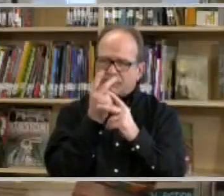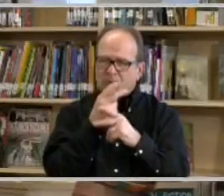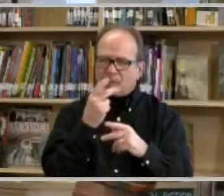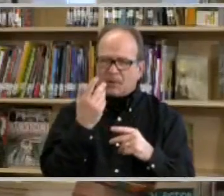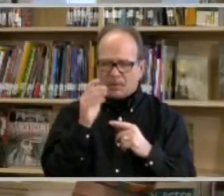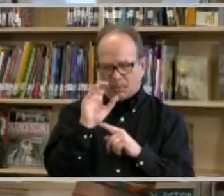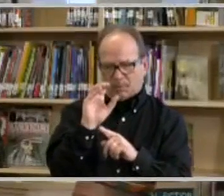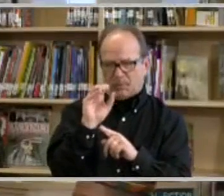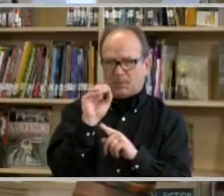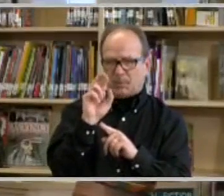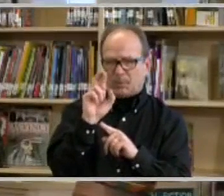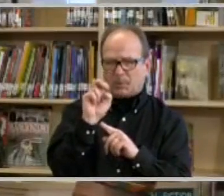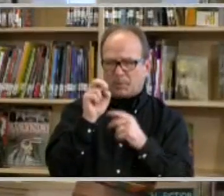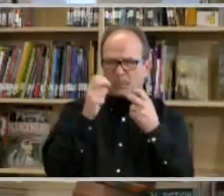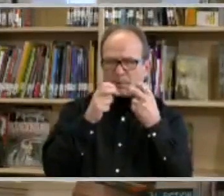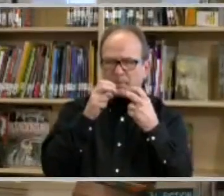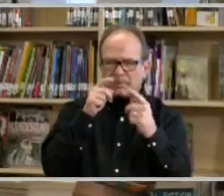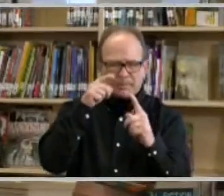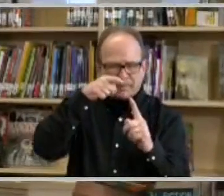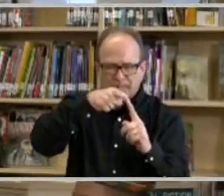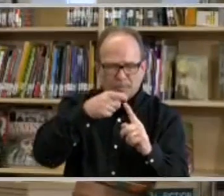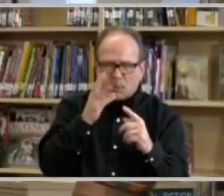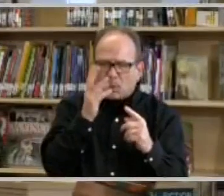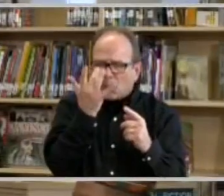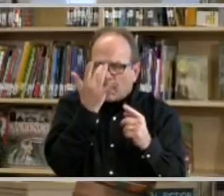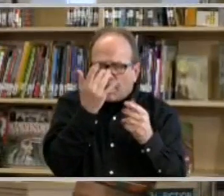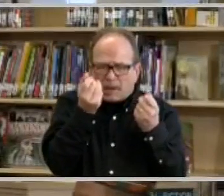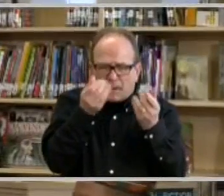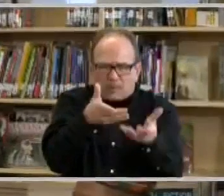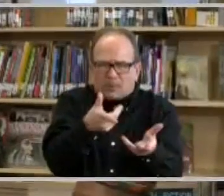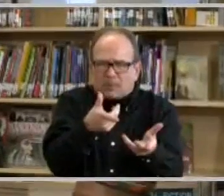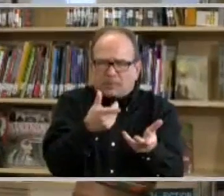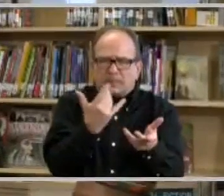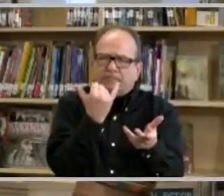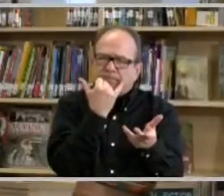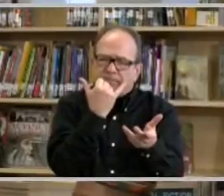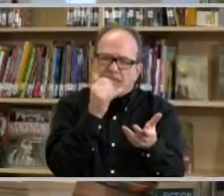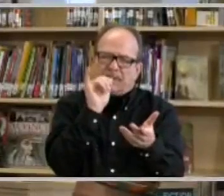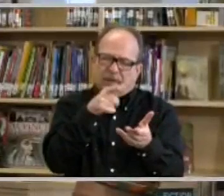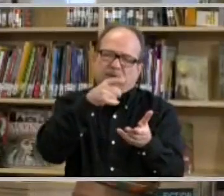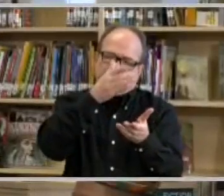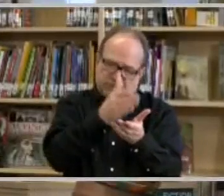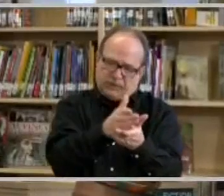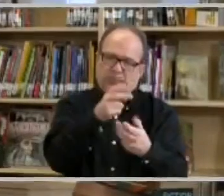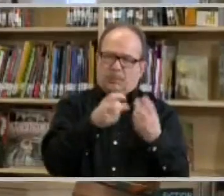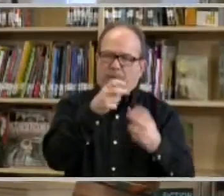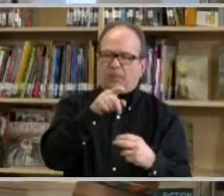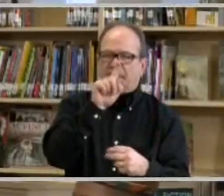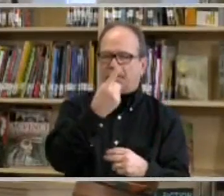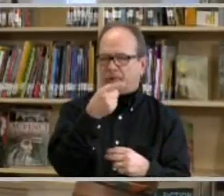YOU KNOW, WE HAVE TO GET AM TO WHAT'S CAUSING THESE ACTIVITIES